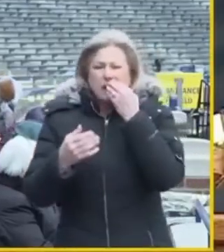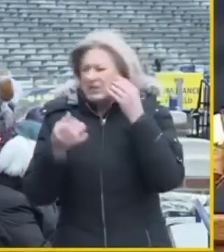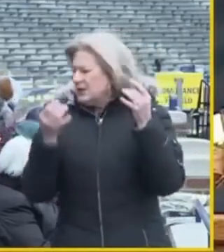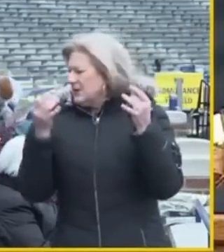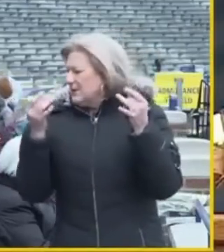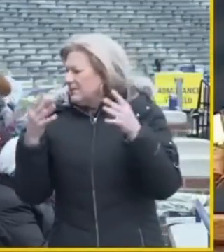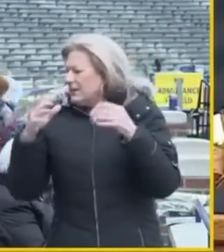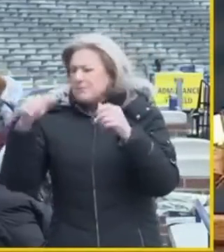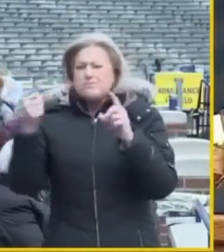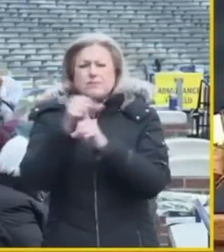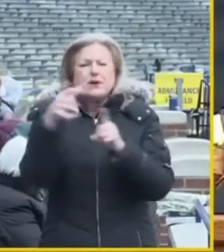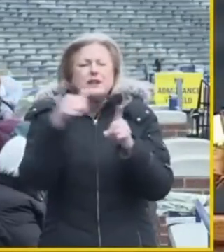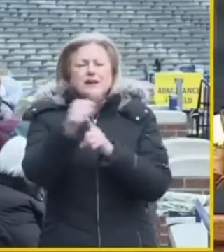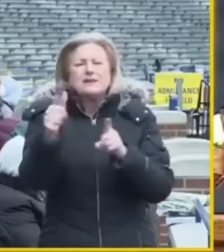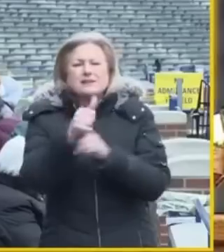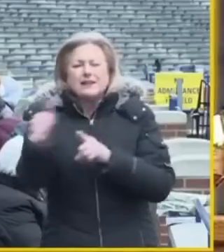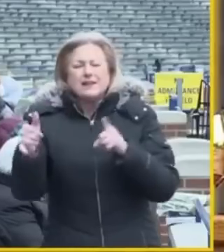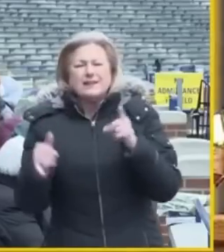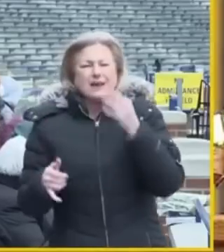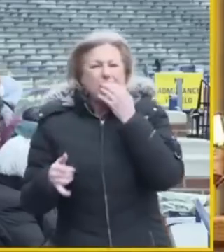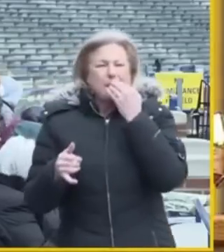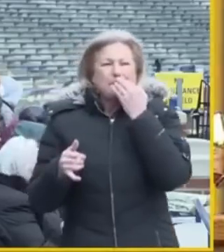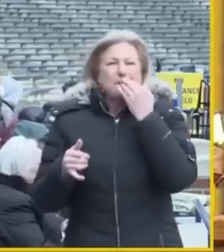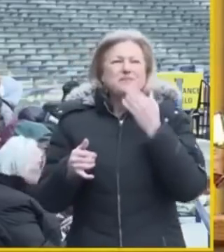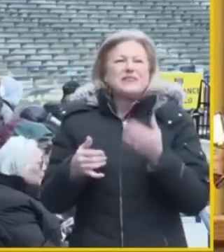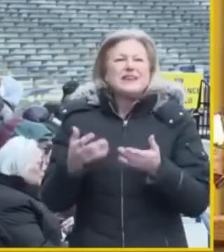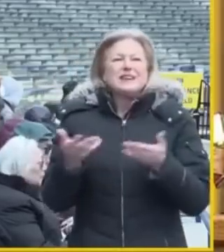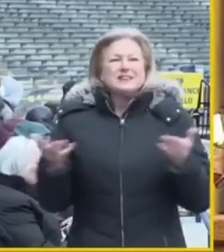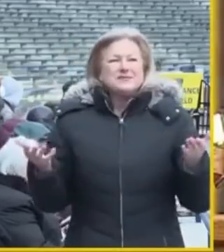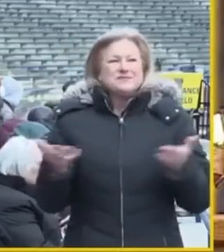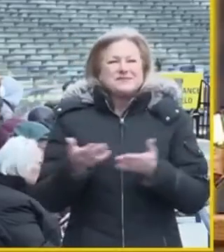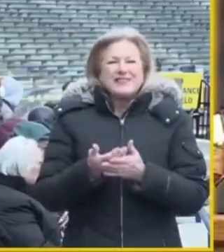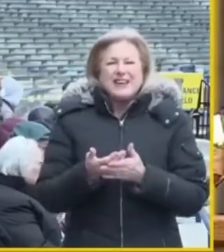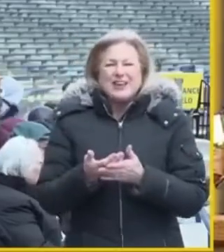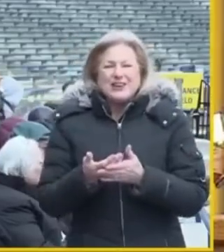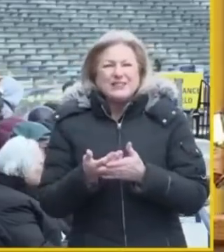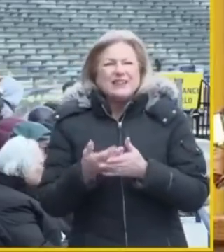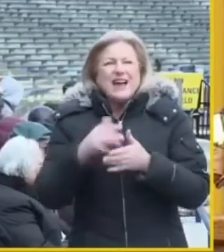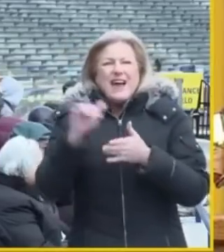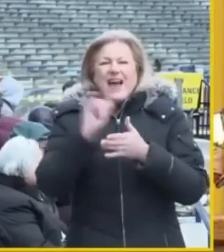your ancestors fought so valiantly for, and as your parents know,